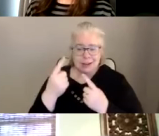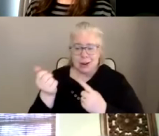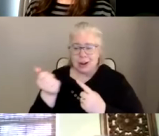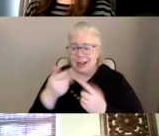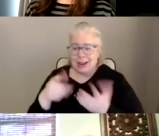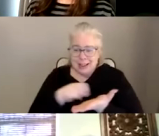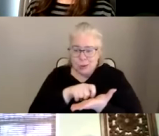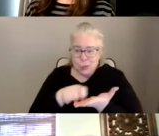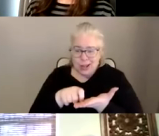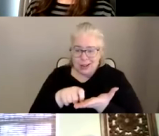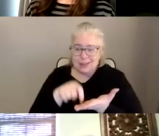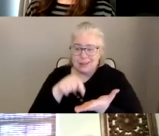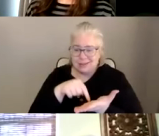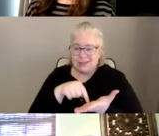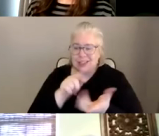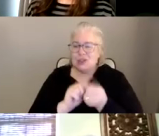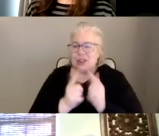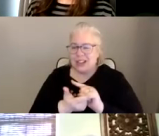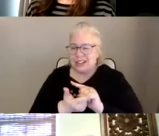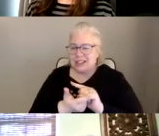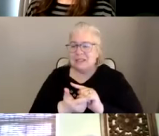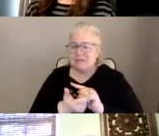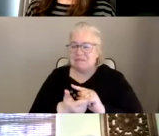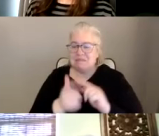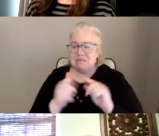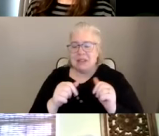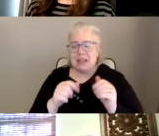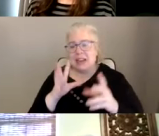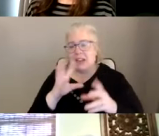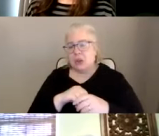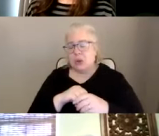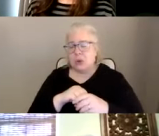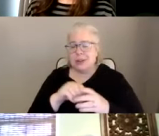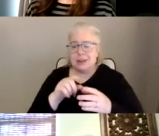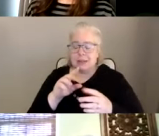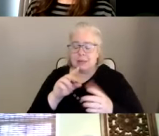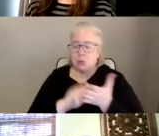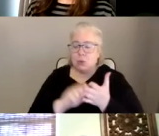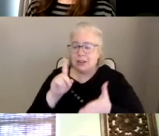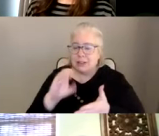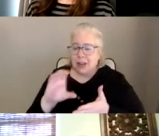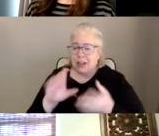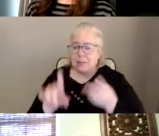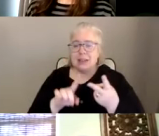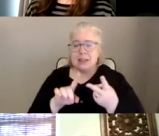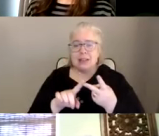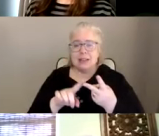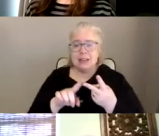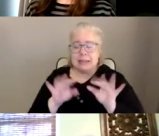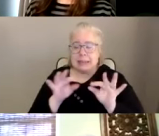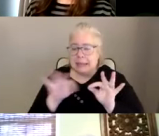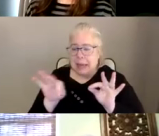as translation that could include written documents that could be captions on videos,